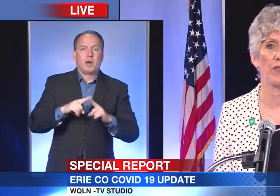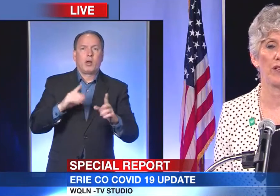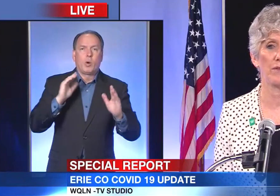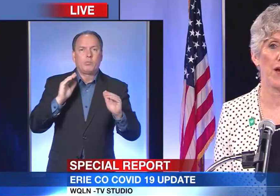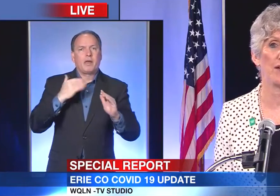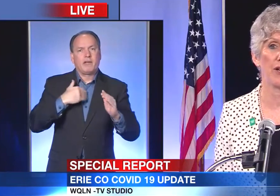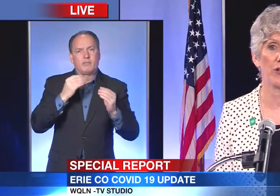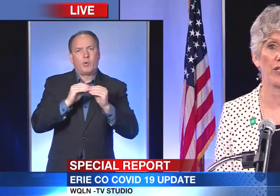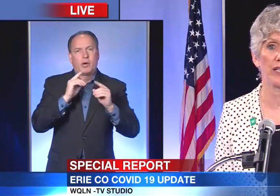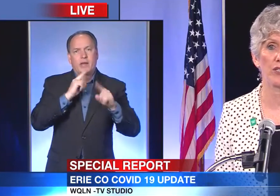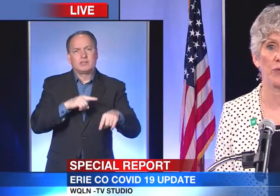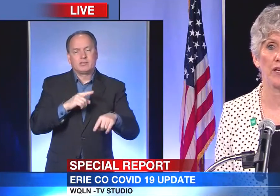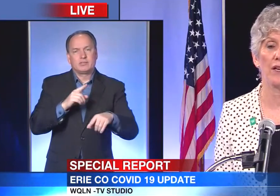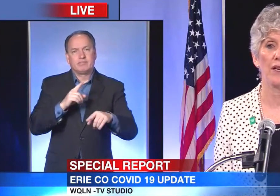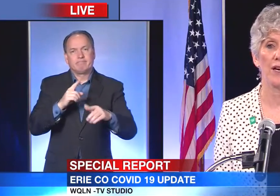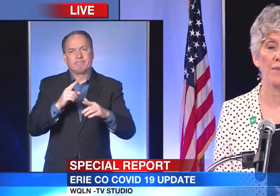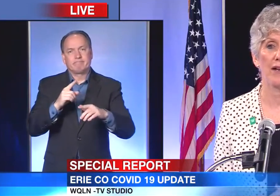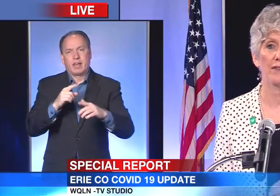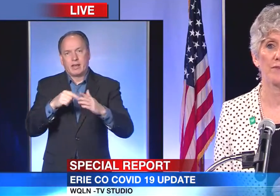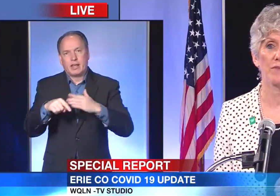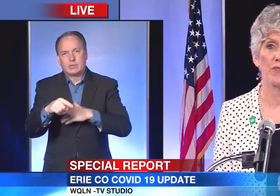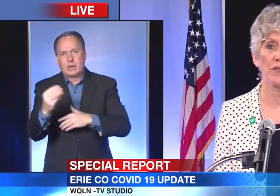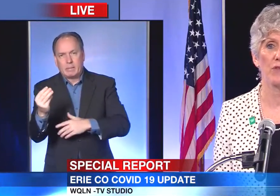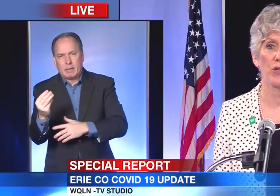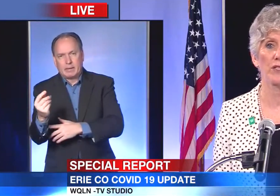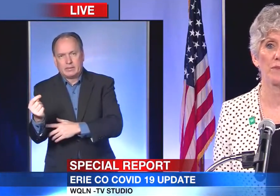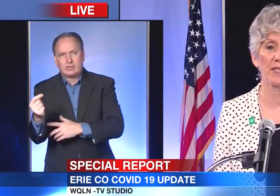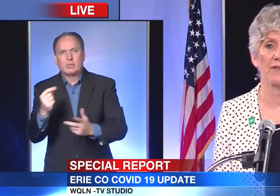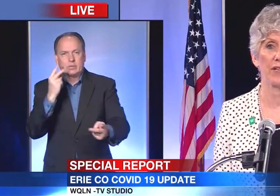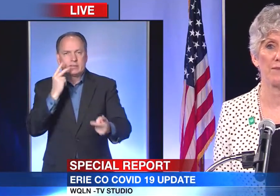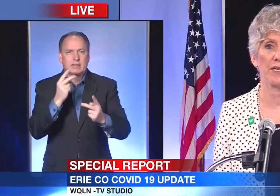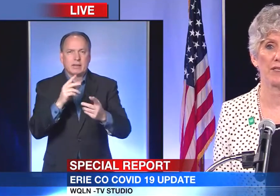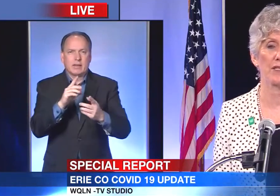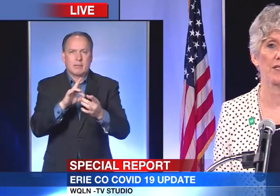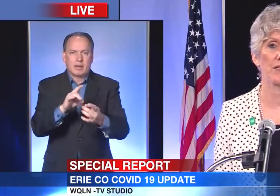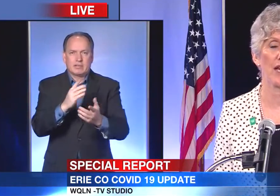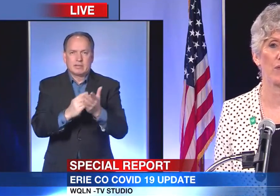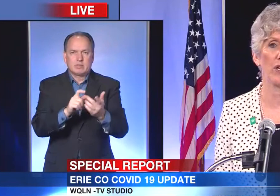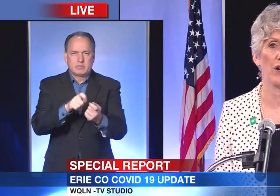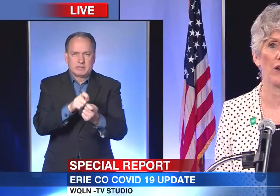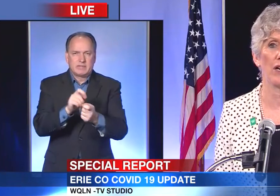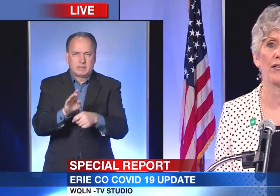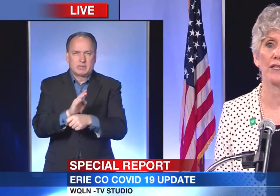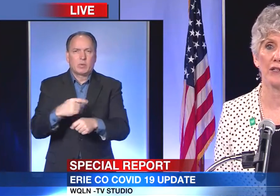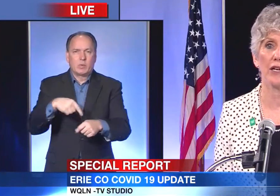BEFORE MAY 8th, AND I HOPE TO HAVE THOSE ANSWERS WITHIN PROBABLY BY EARLY NEXT WEEK